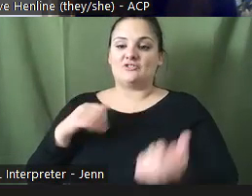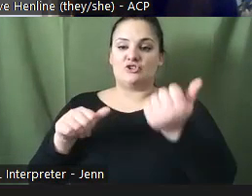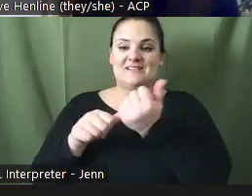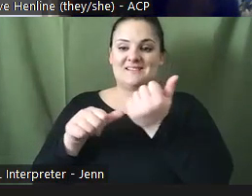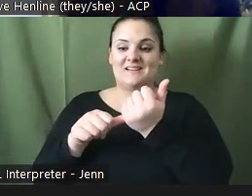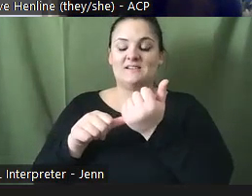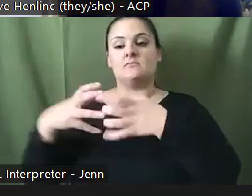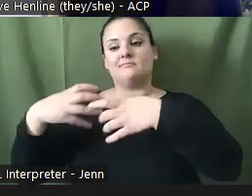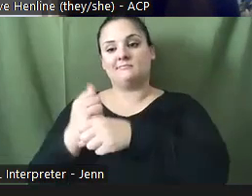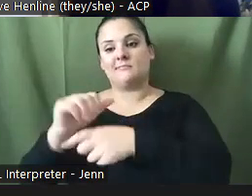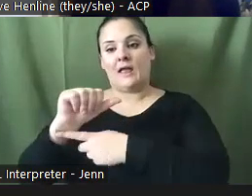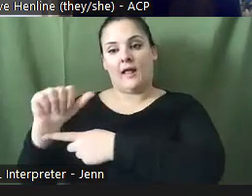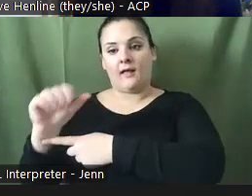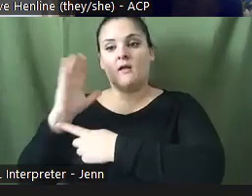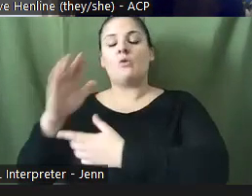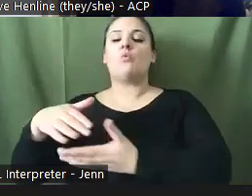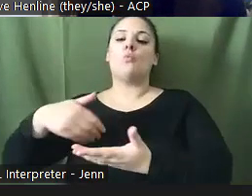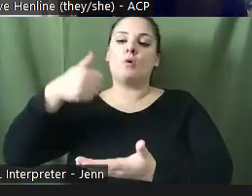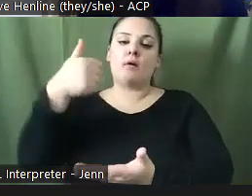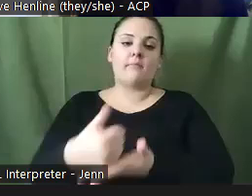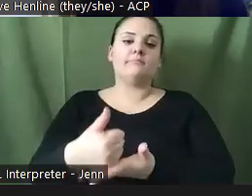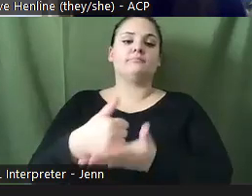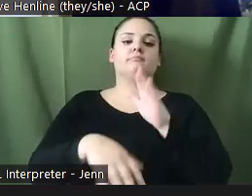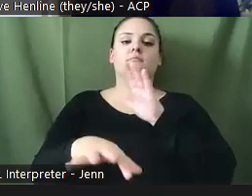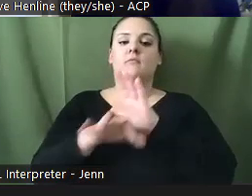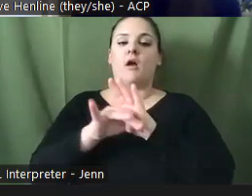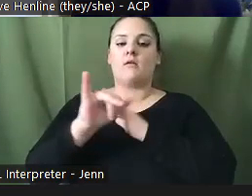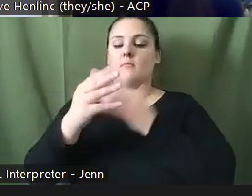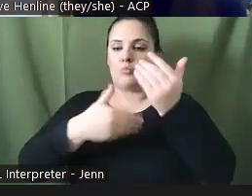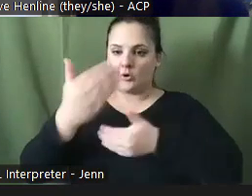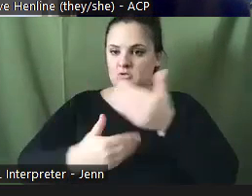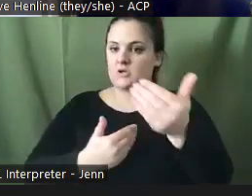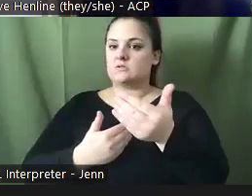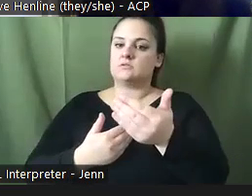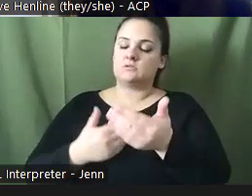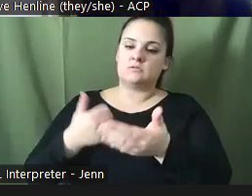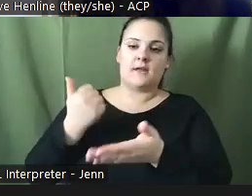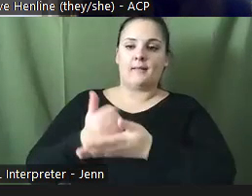participant and helping them through that process of applying. So I know that the